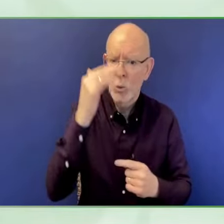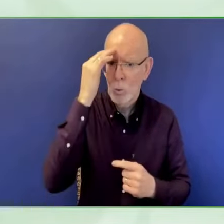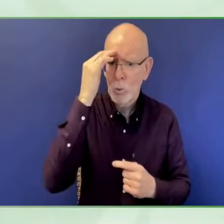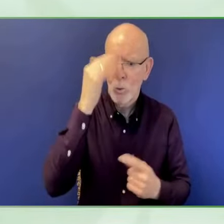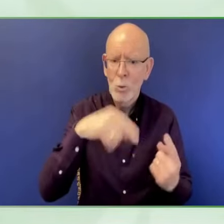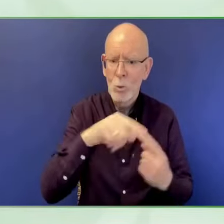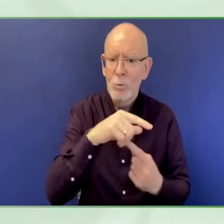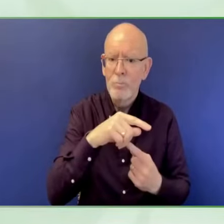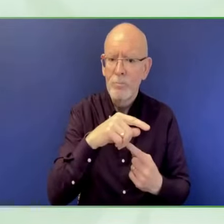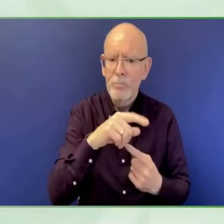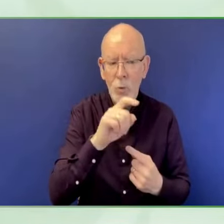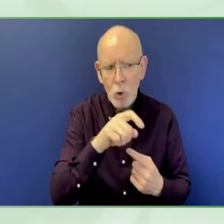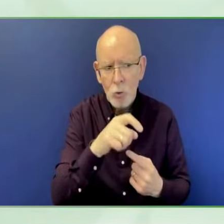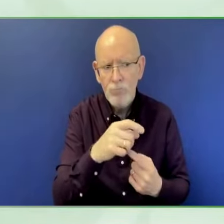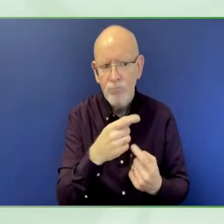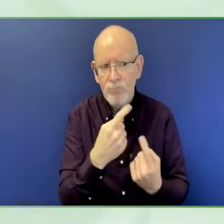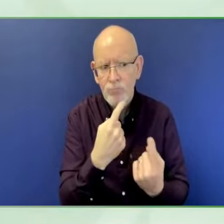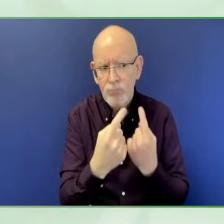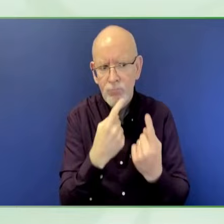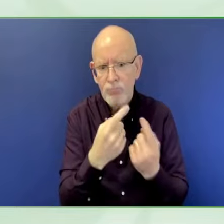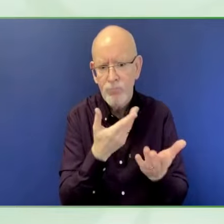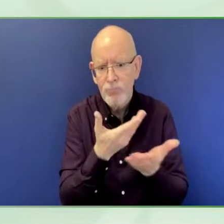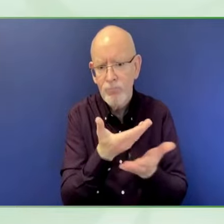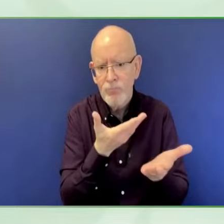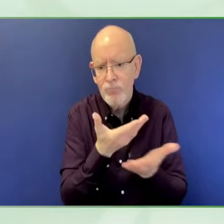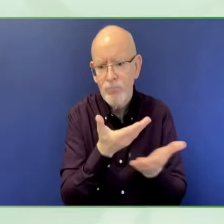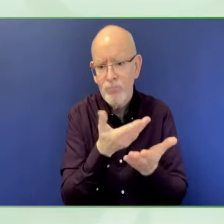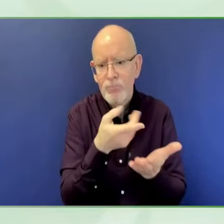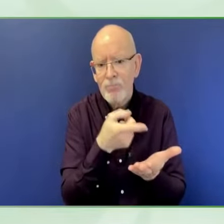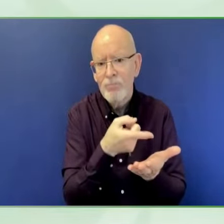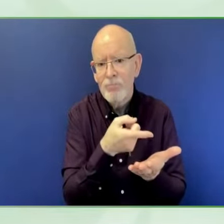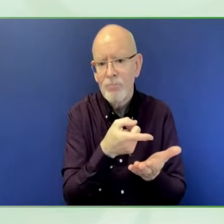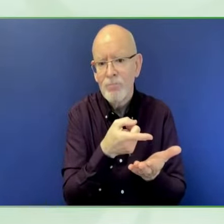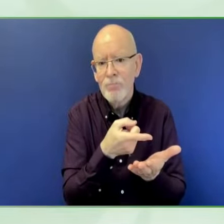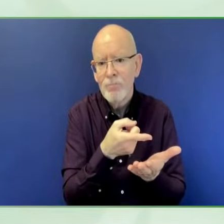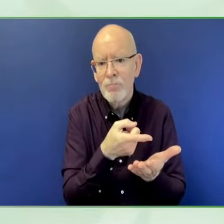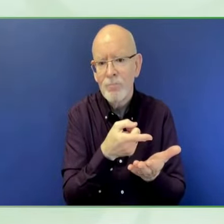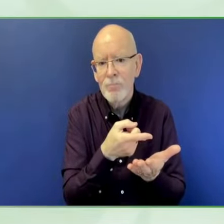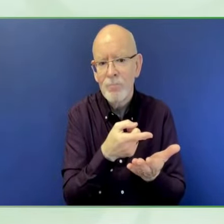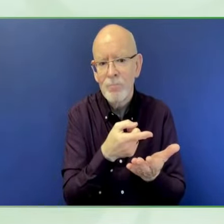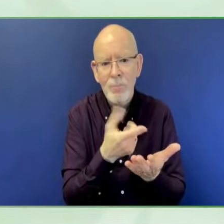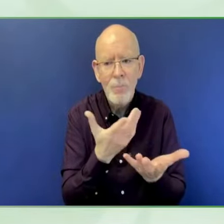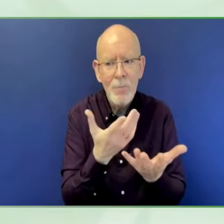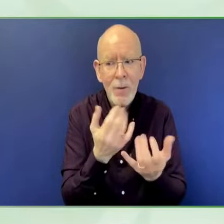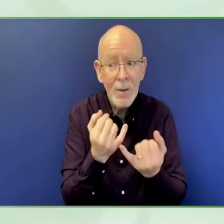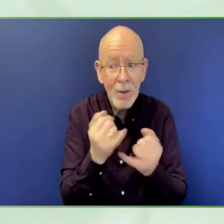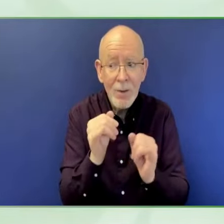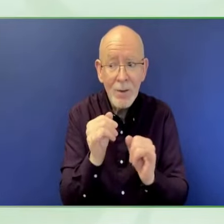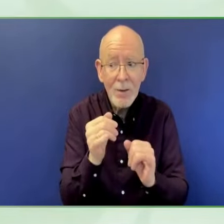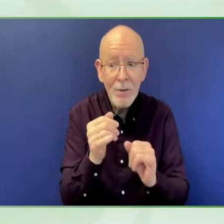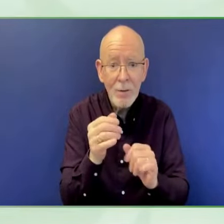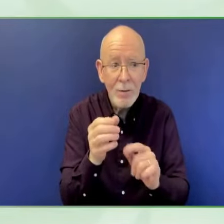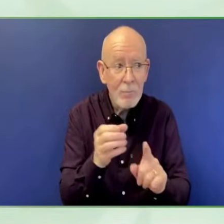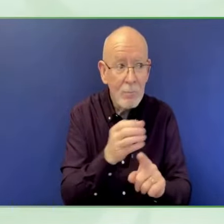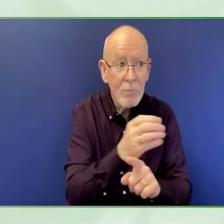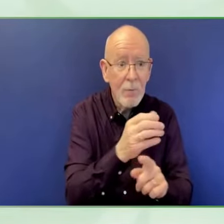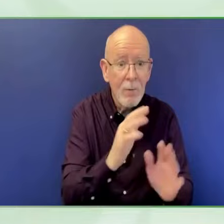If the infrastructure is in the community already, as they are an accessible apartment? Is there enough services?